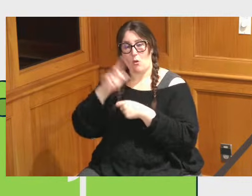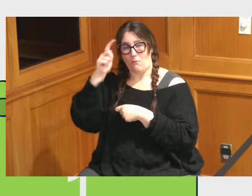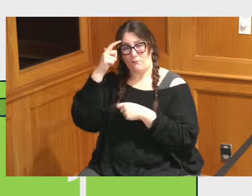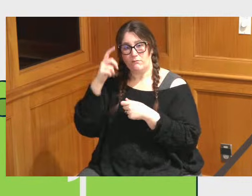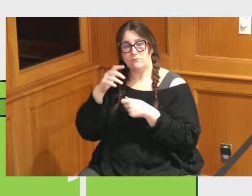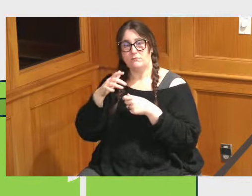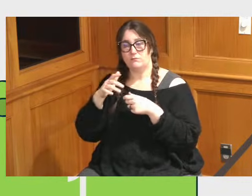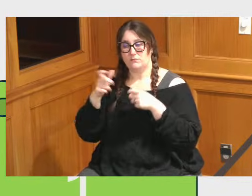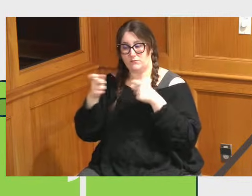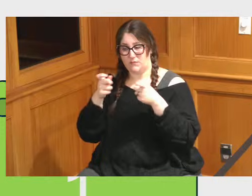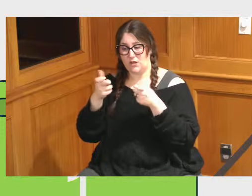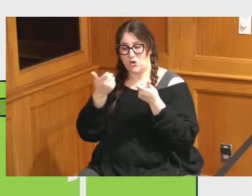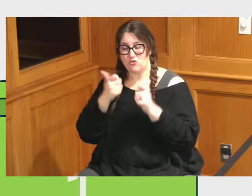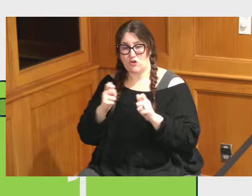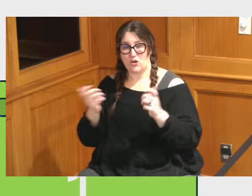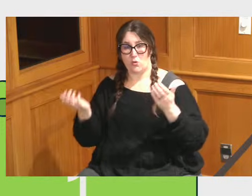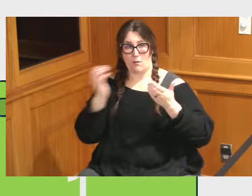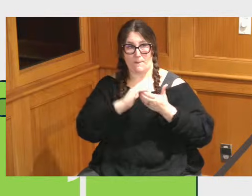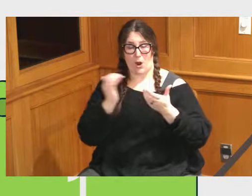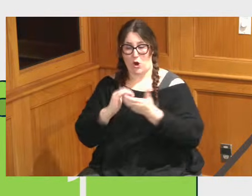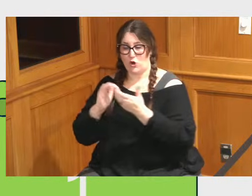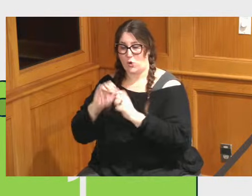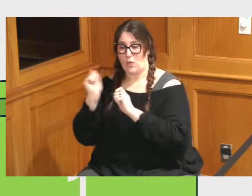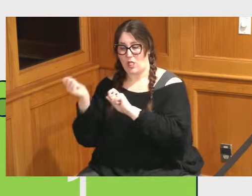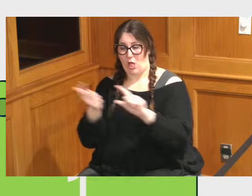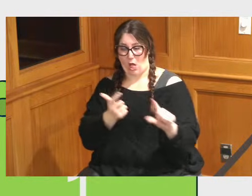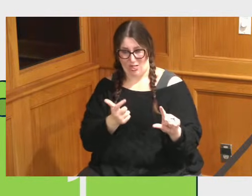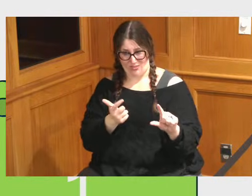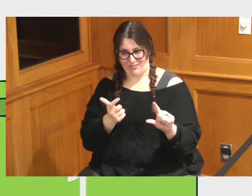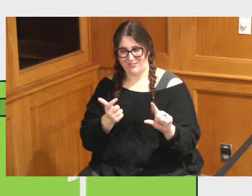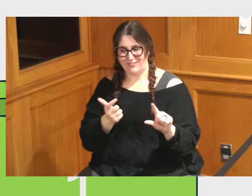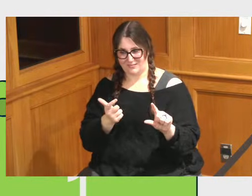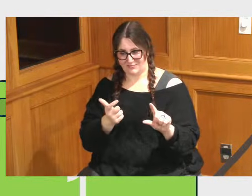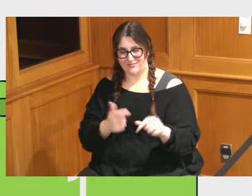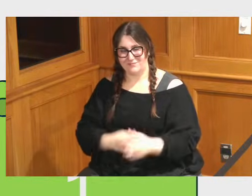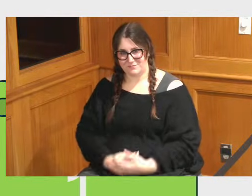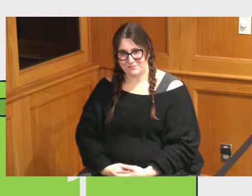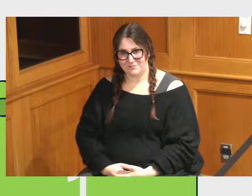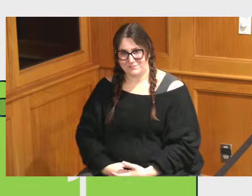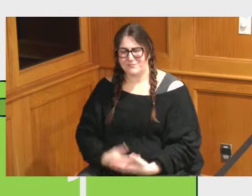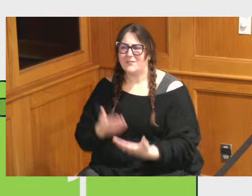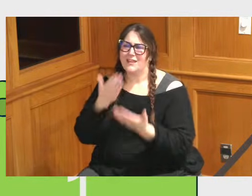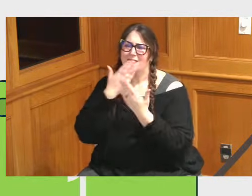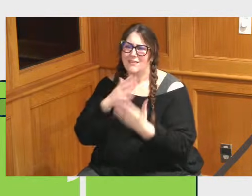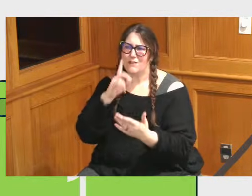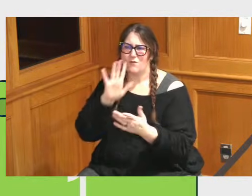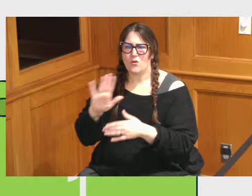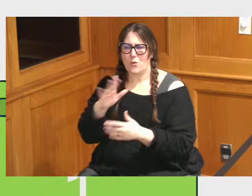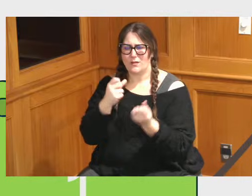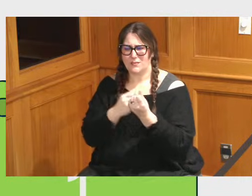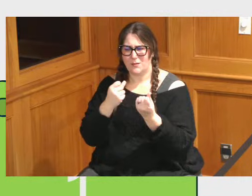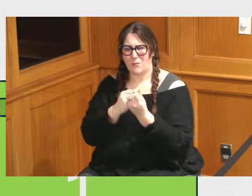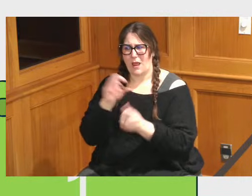the municipalities in the district service area. Thank you for your support of MSD's SBU program,